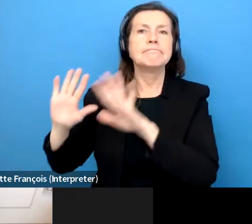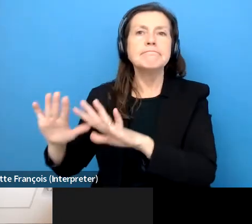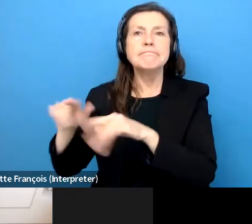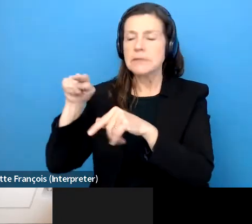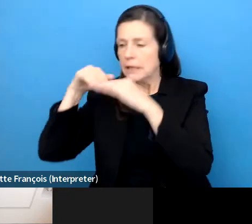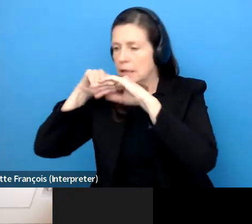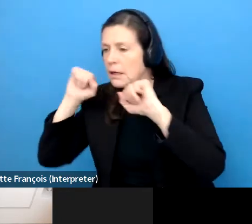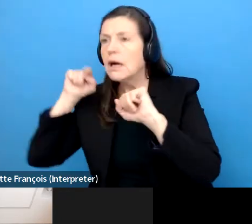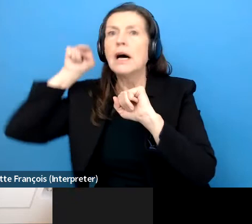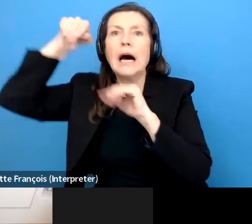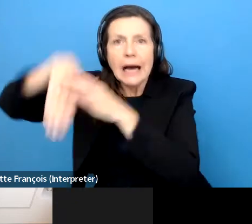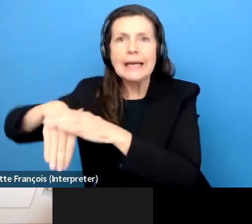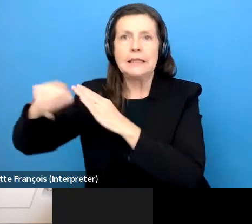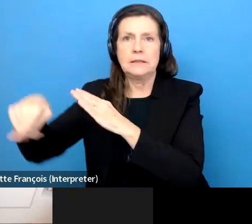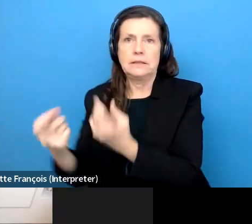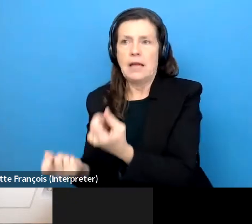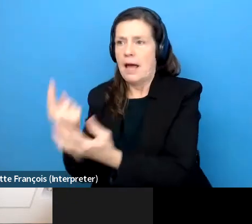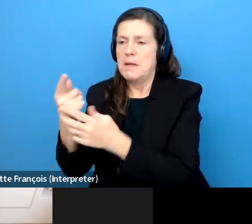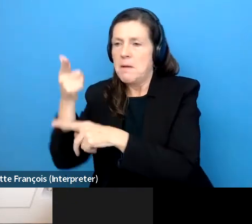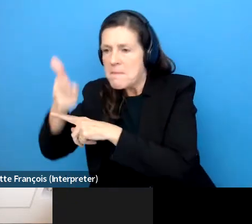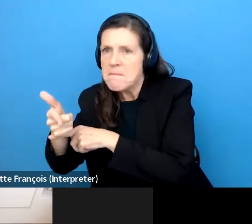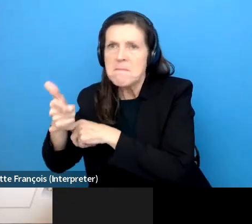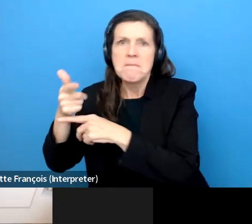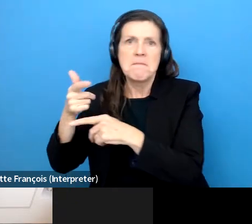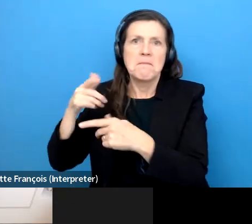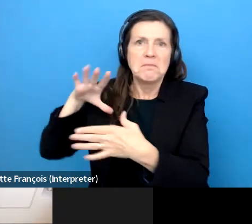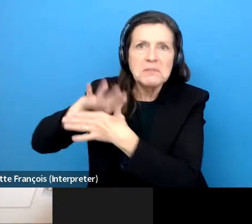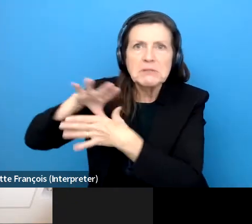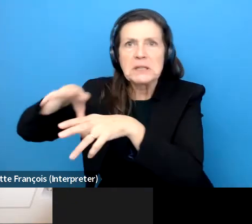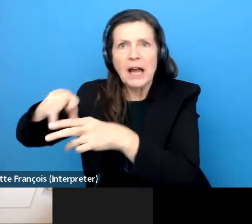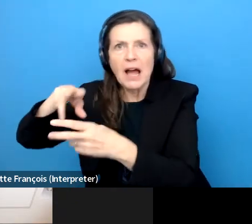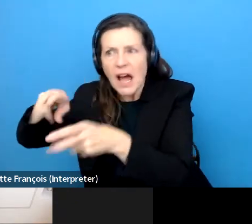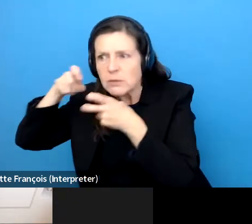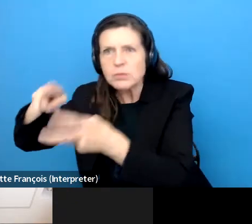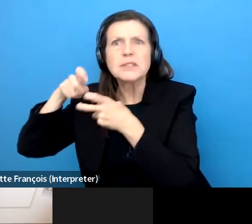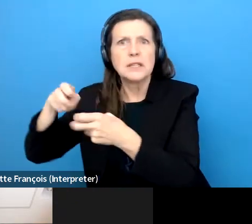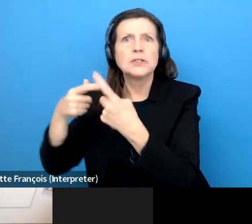people who are preparing these places to get the identities of women